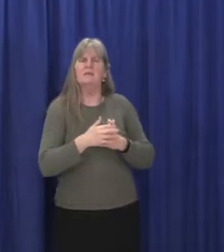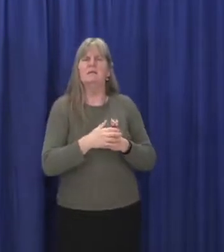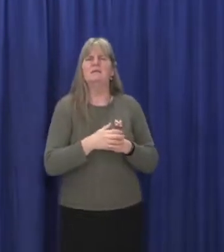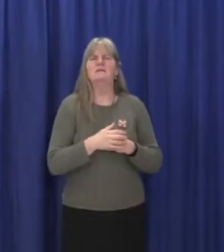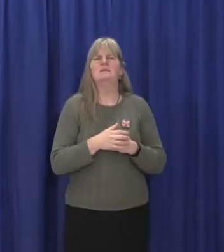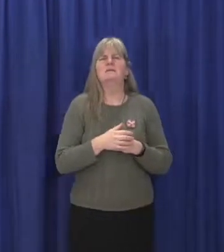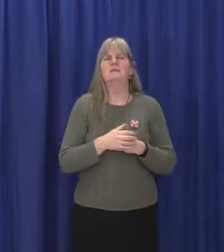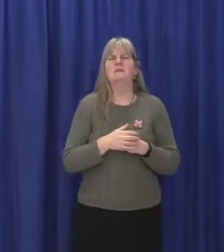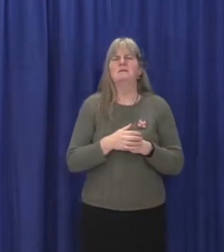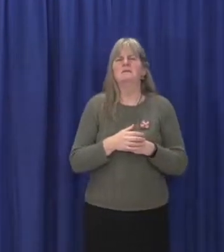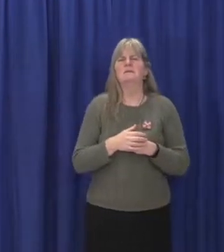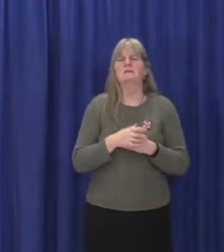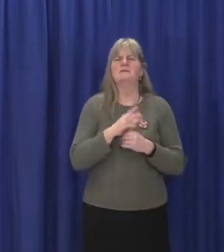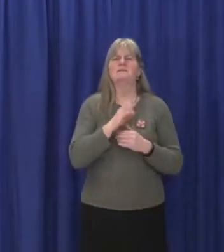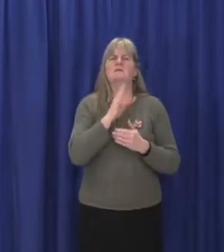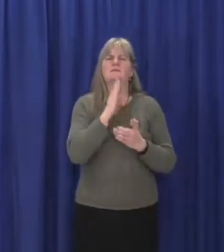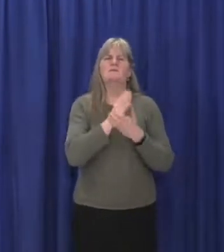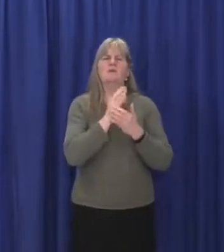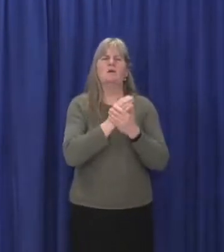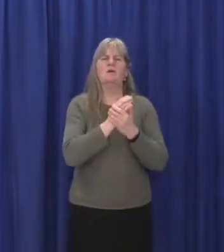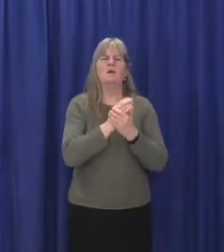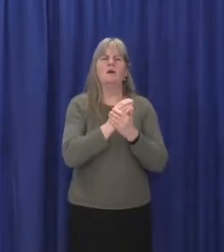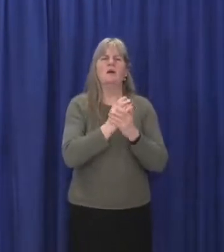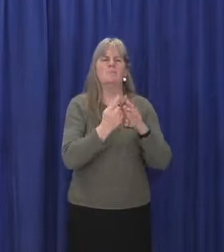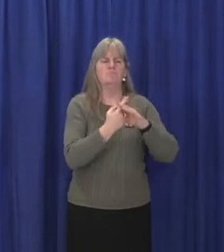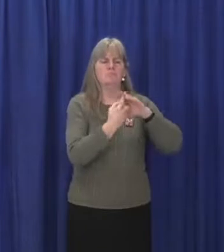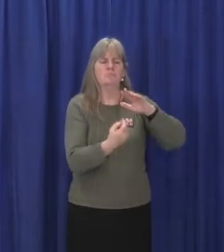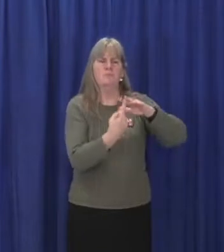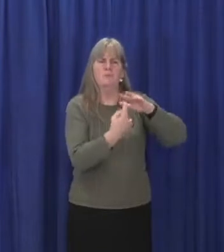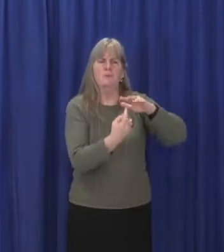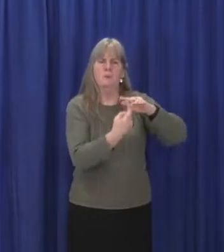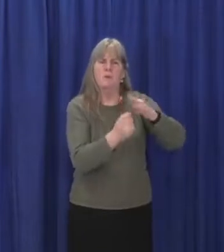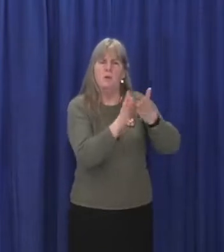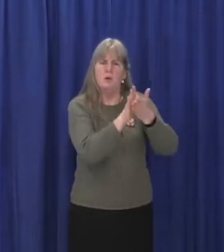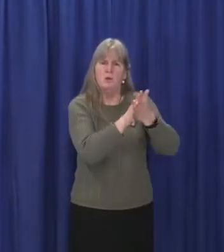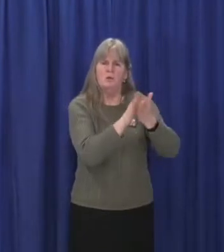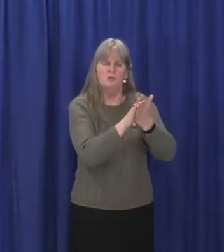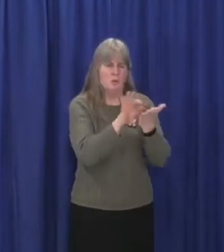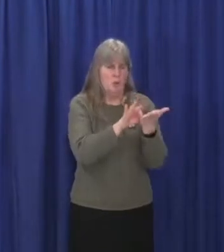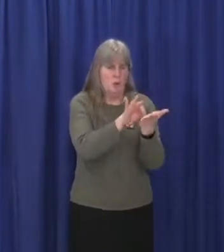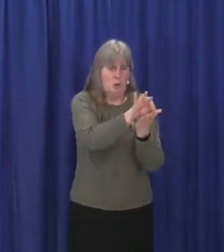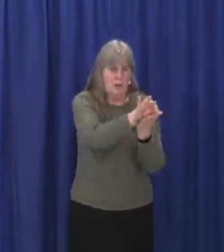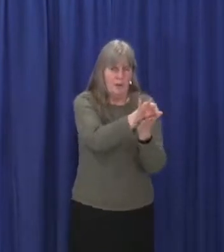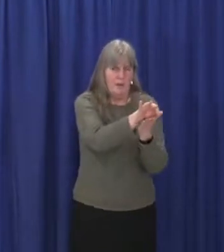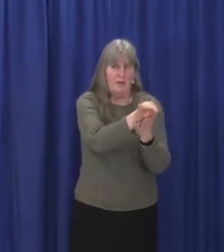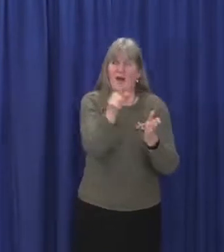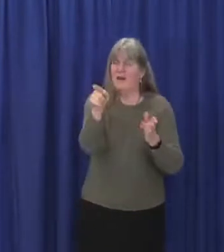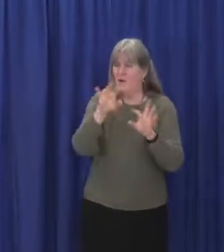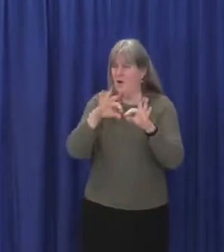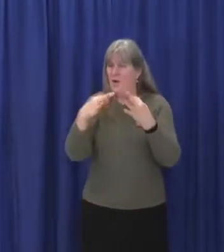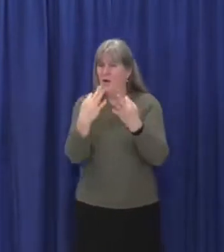the attendance based surveillance. We-- we know that families are-- have expressed concern